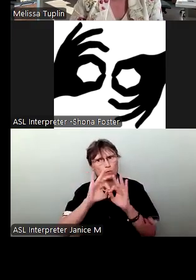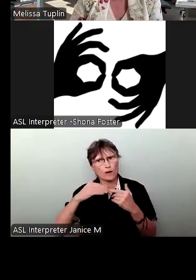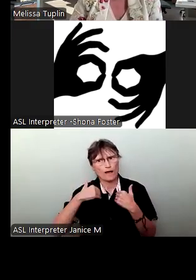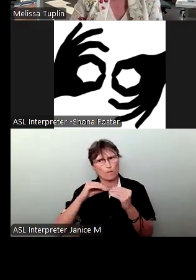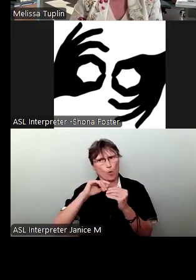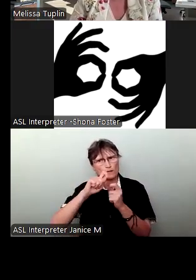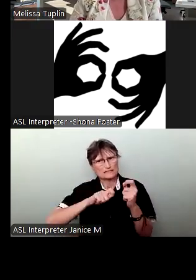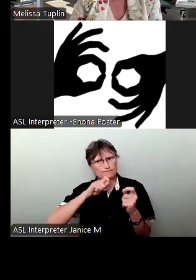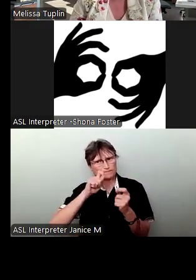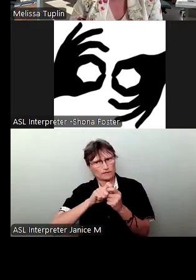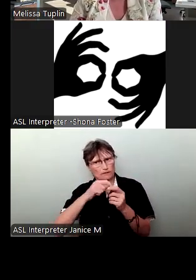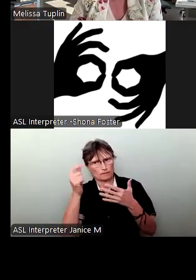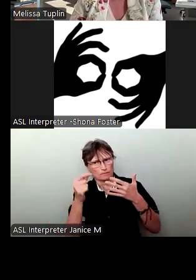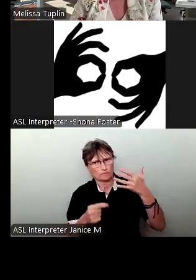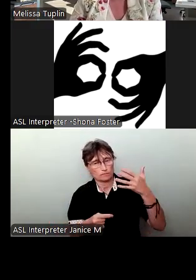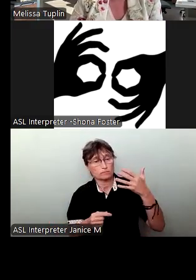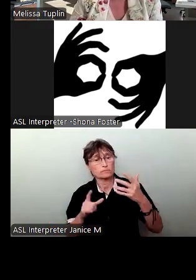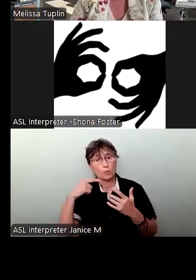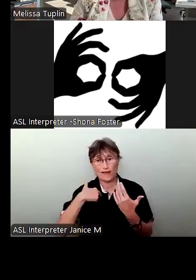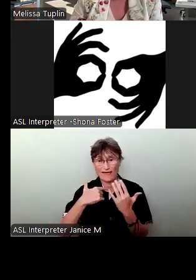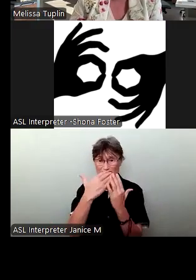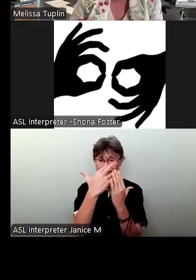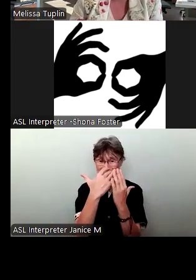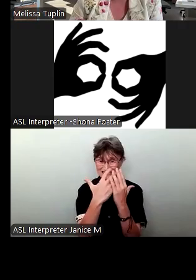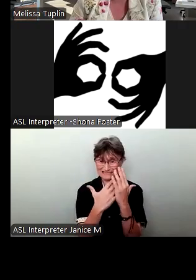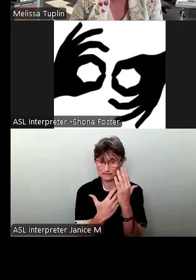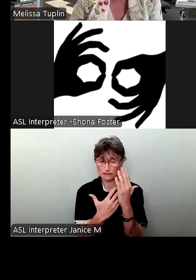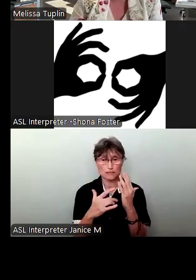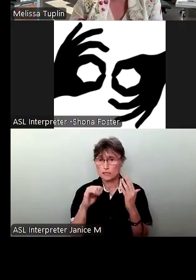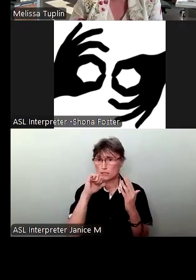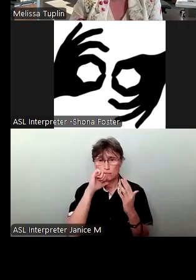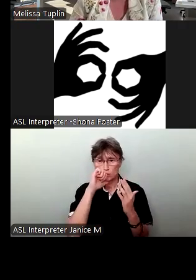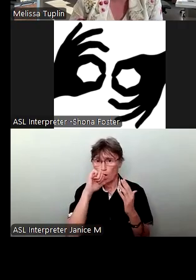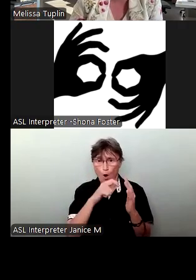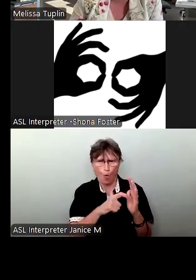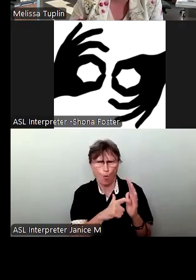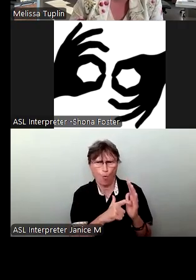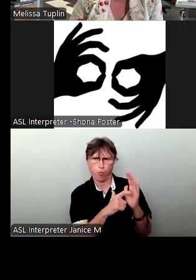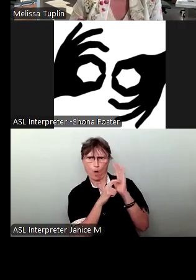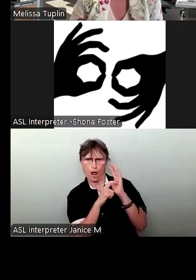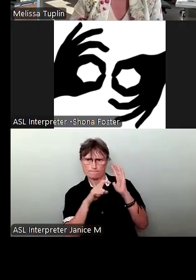This list of examples is not a list of requirements that your organization must have,